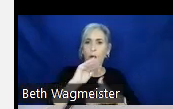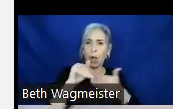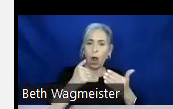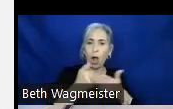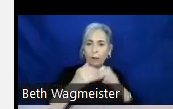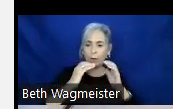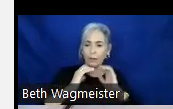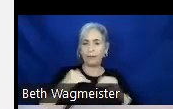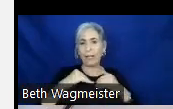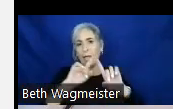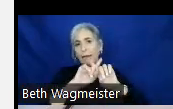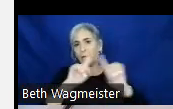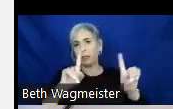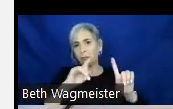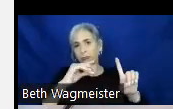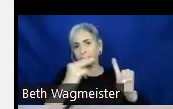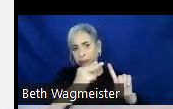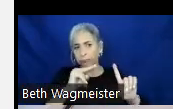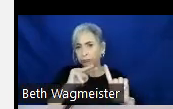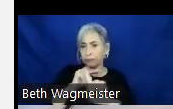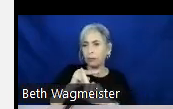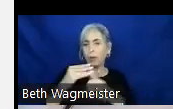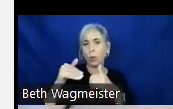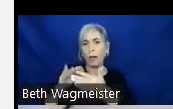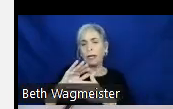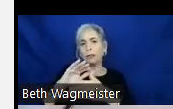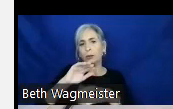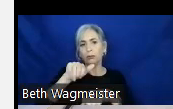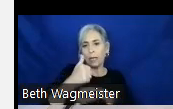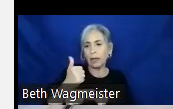different way of organizing their content and might use different plug ins, et cetera,